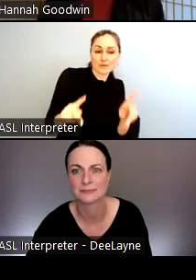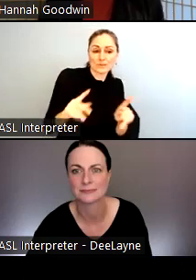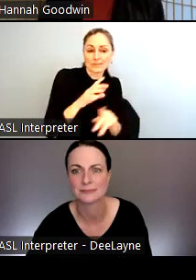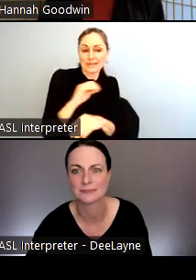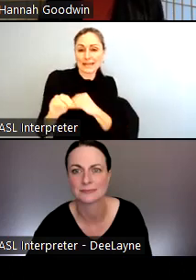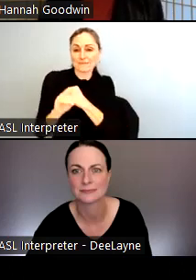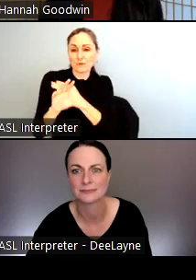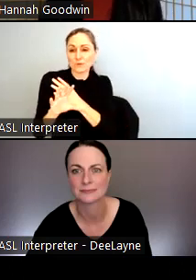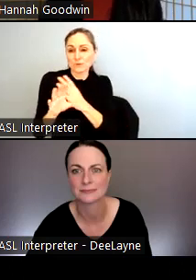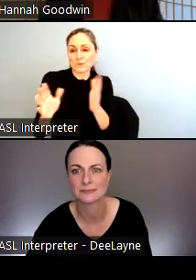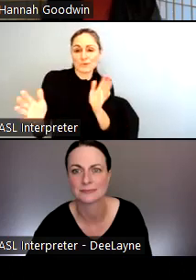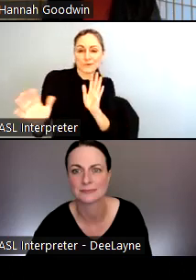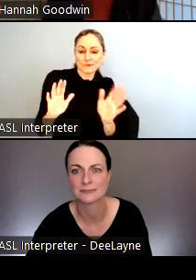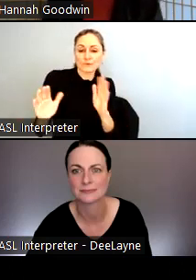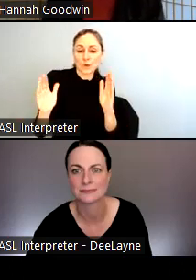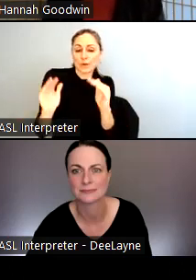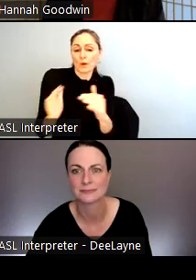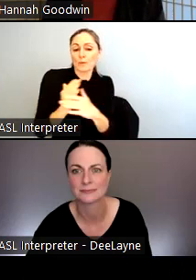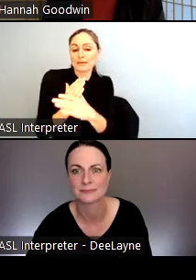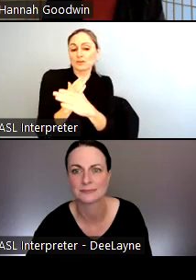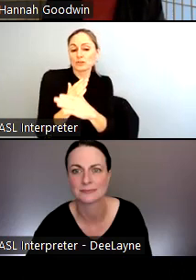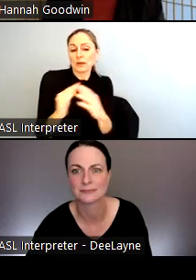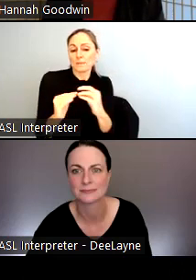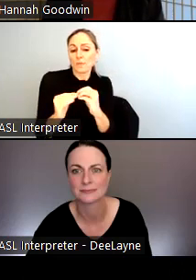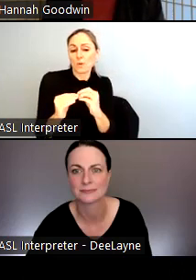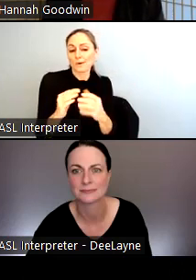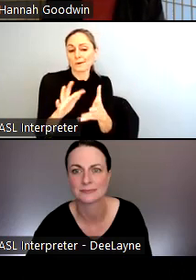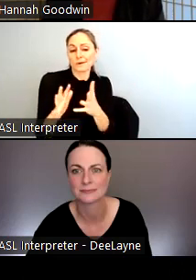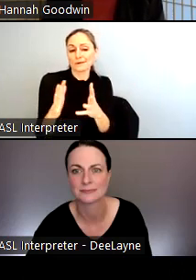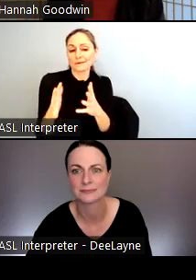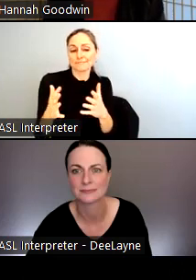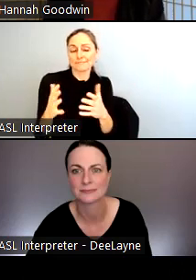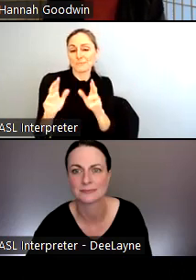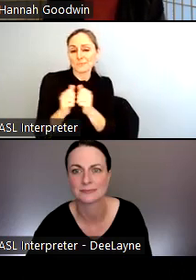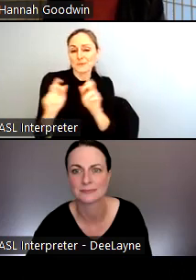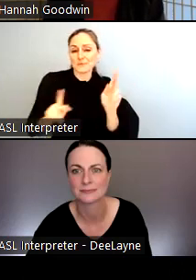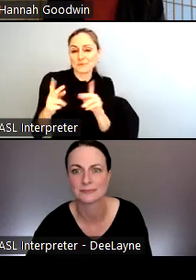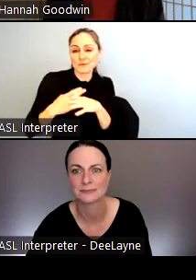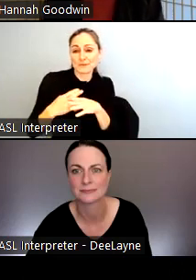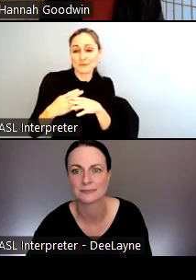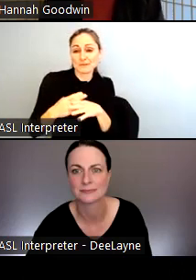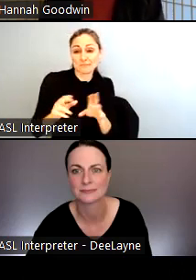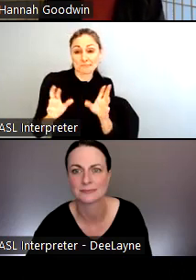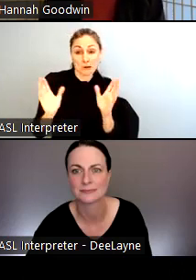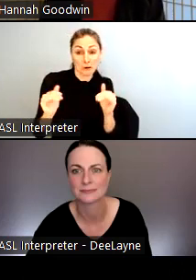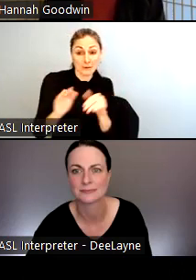So we hope to be able to share more about that with folks soon. Hopefully, that is enough of an answer, but yes.